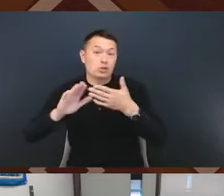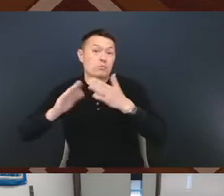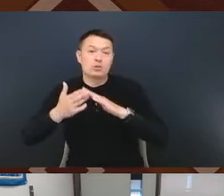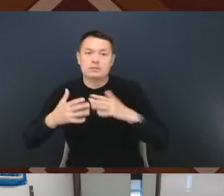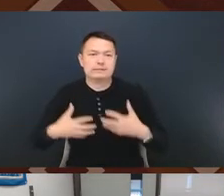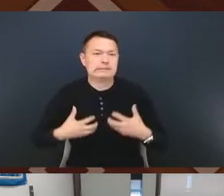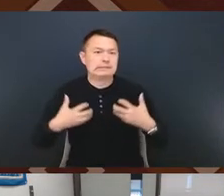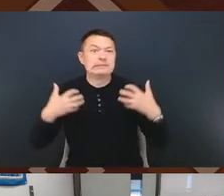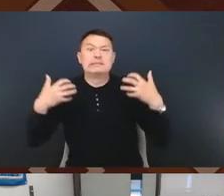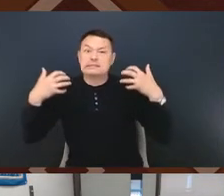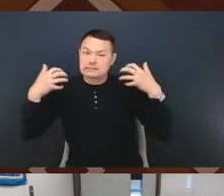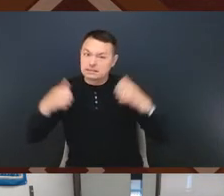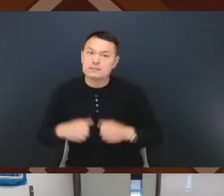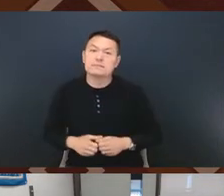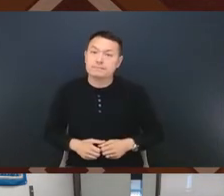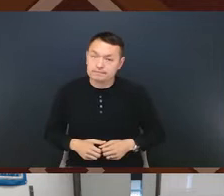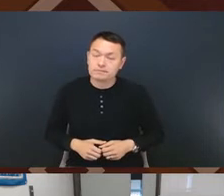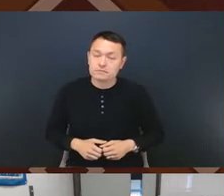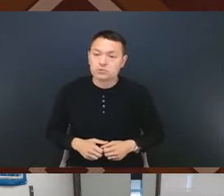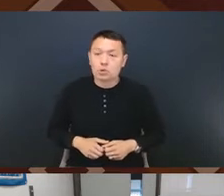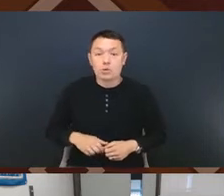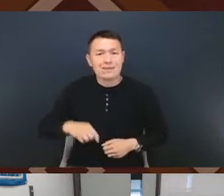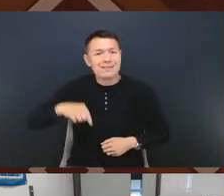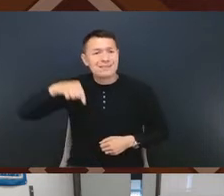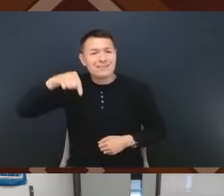this was one of those moments that